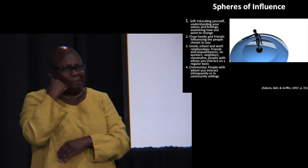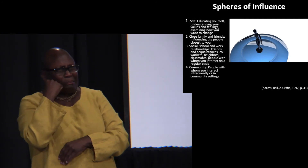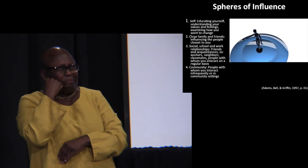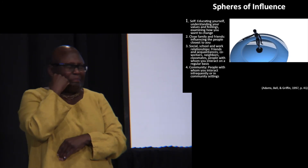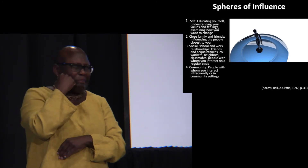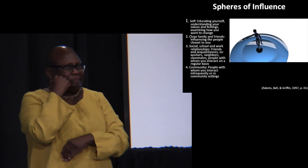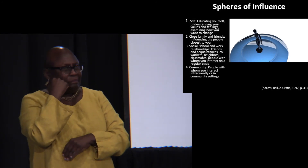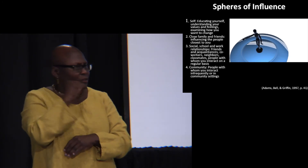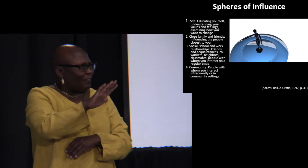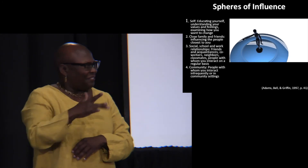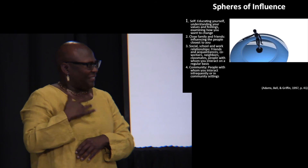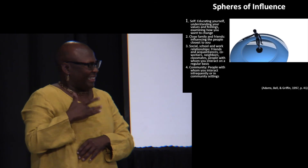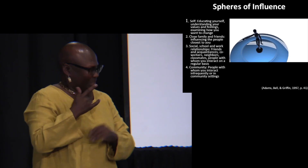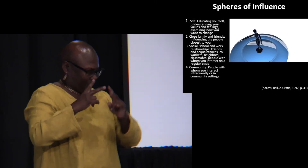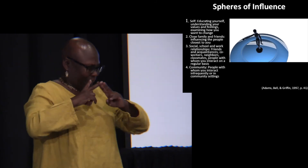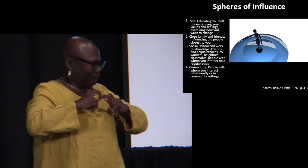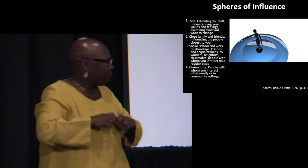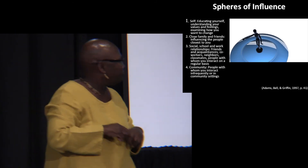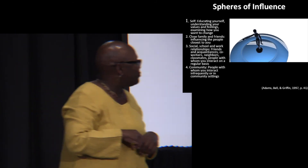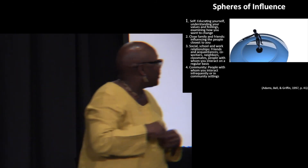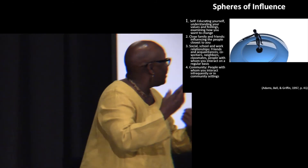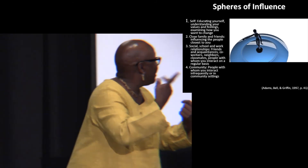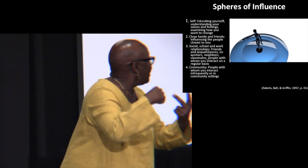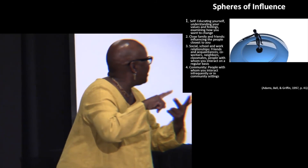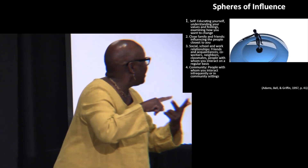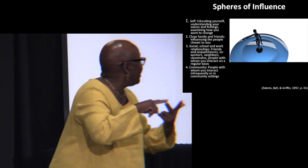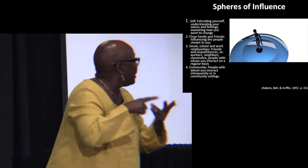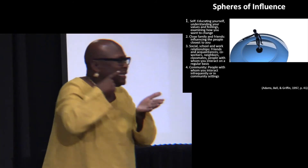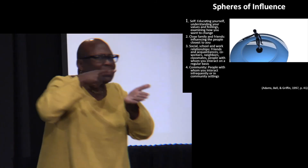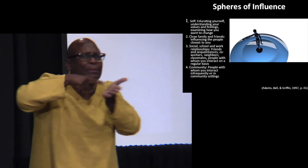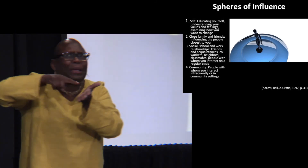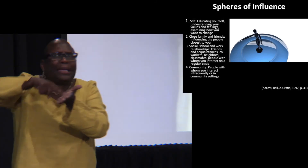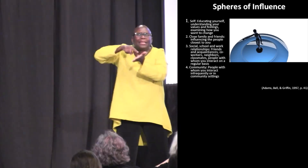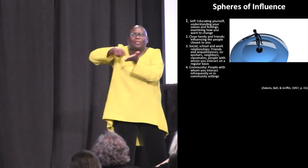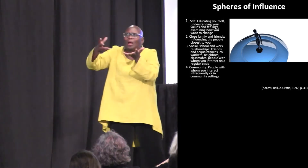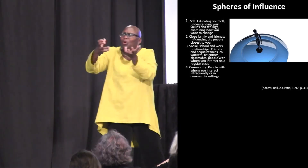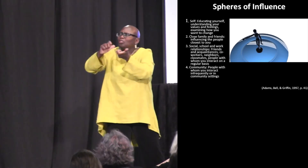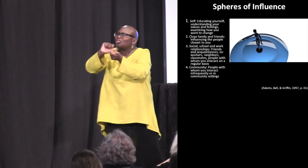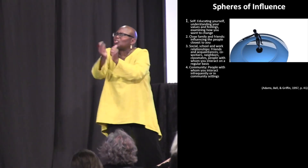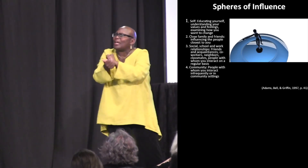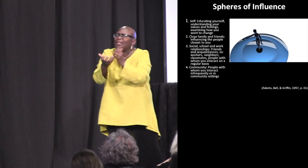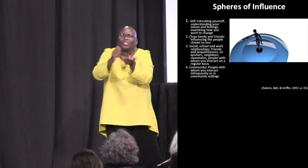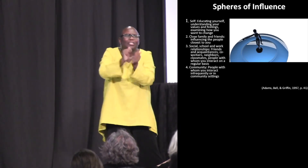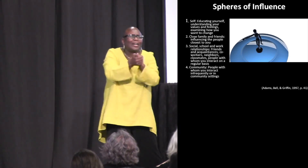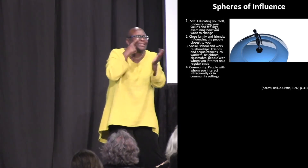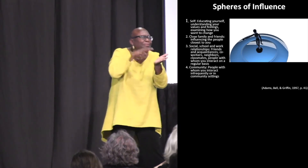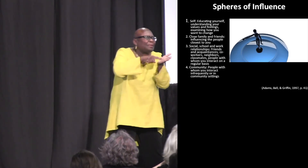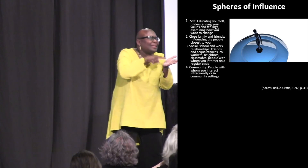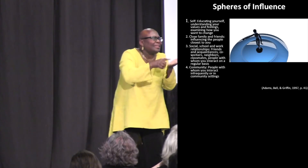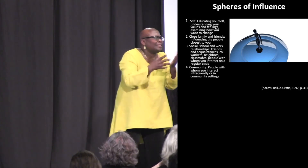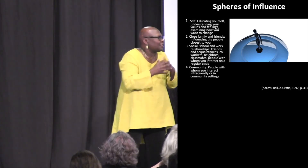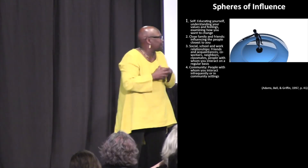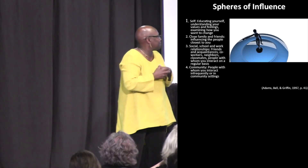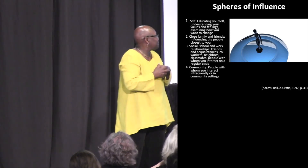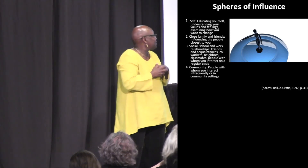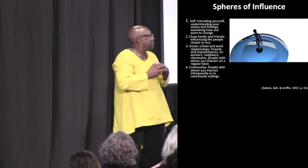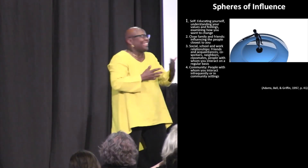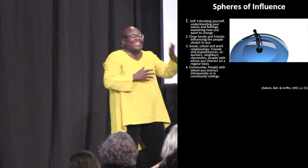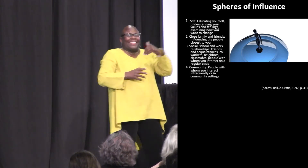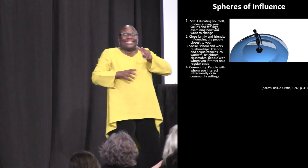and my own value system before moving outward. Transformation starts with change of self.